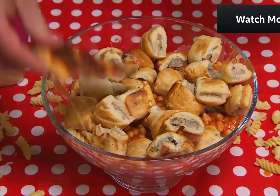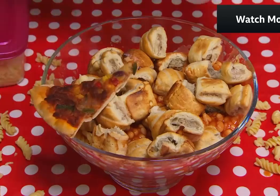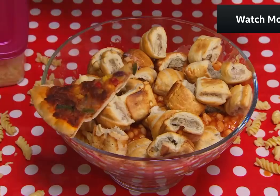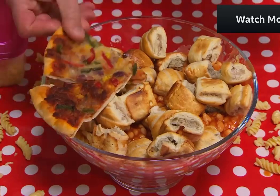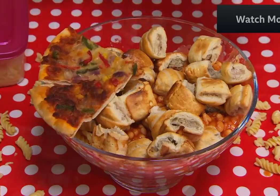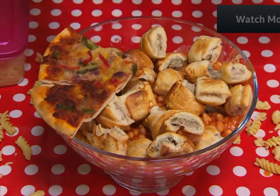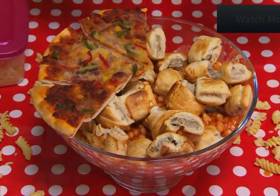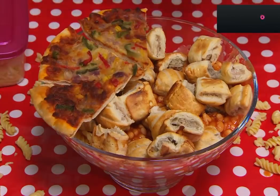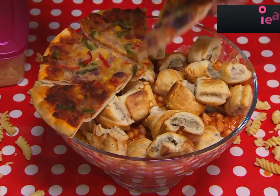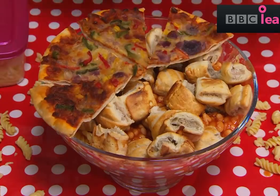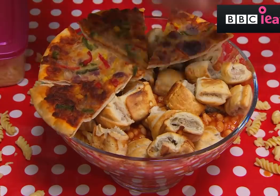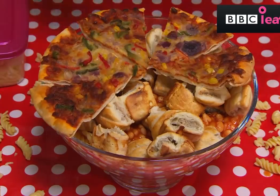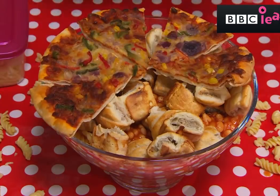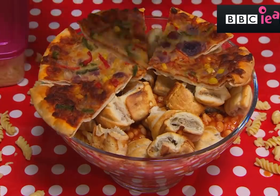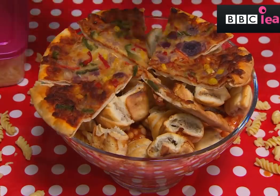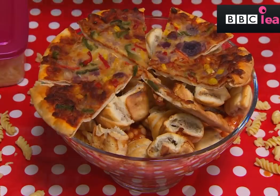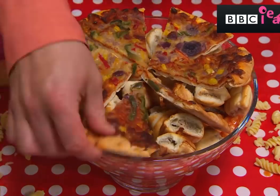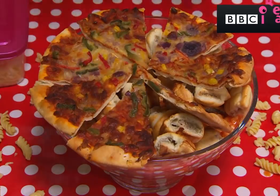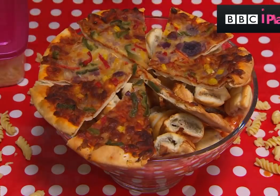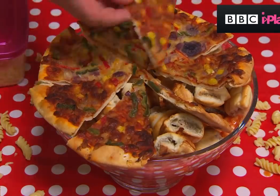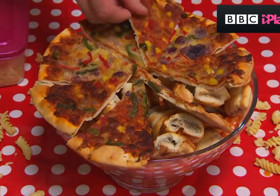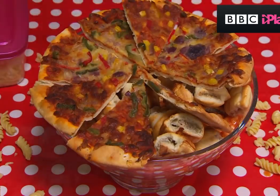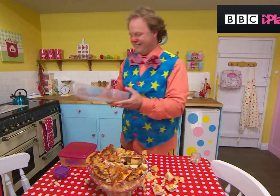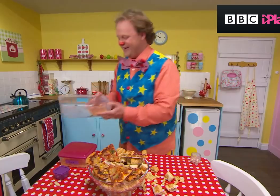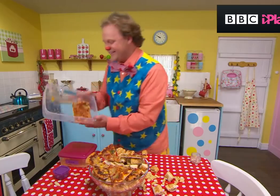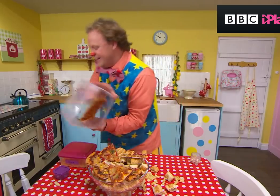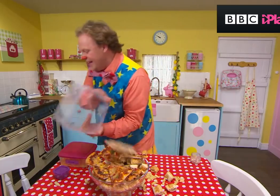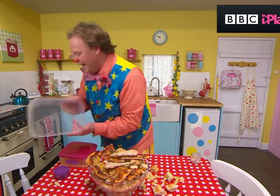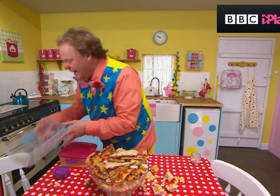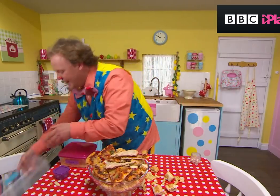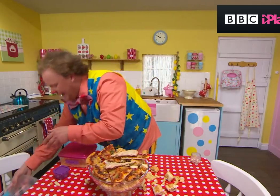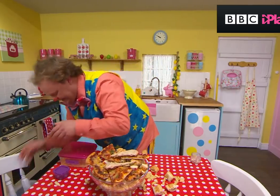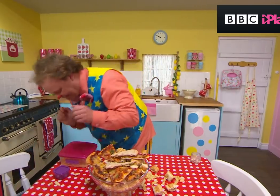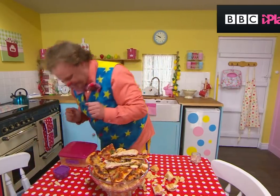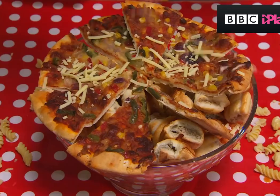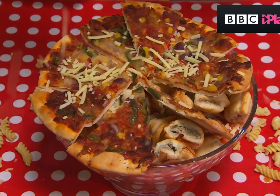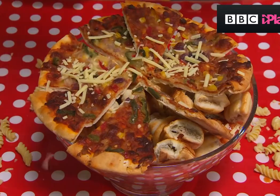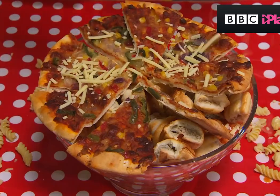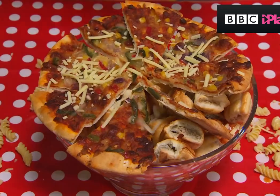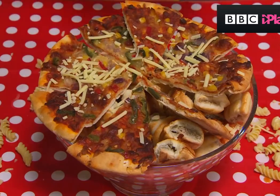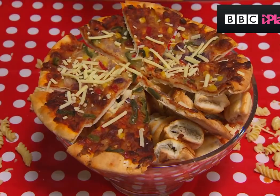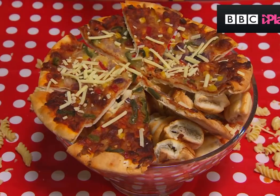i love pizza there we are lovely it's like toasted sprinkle cheese